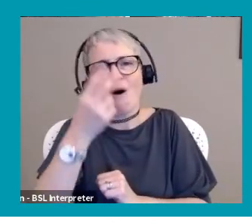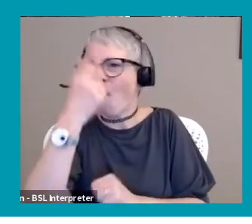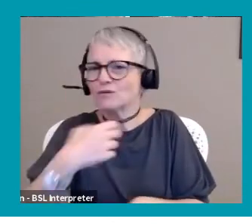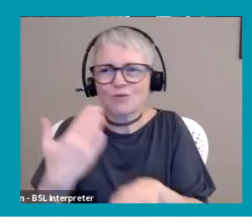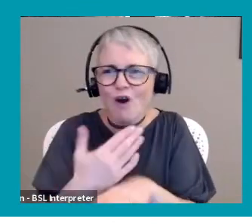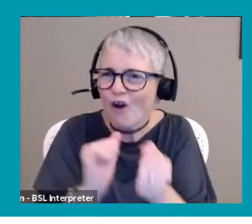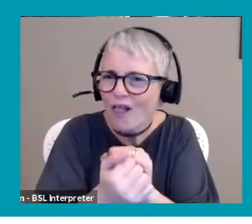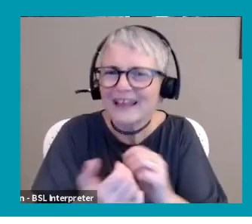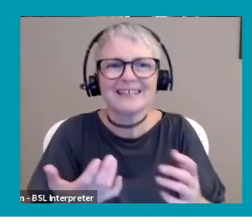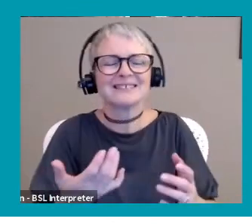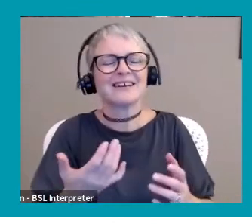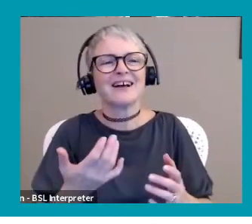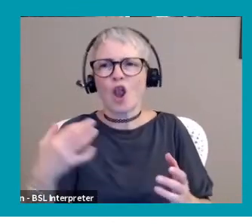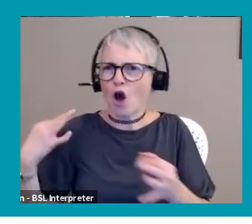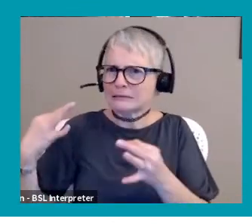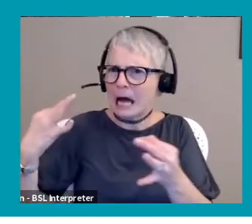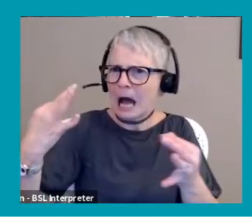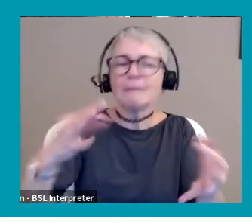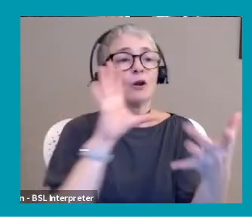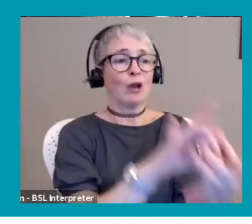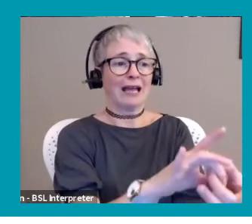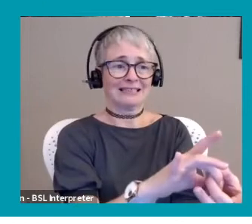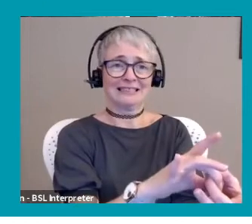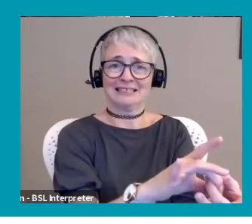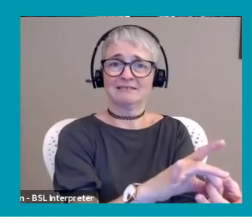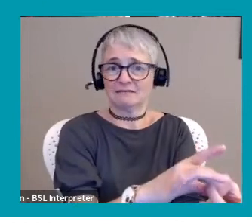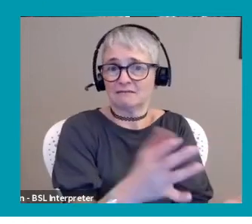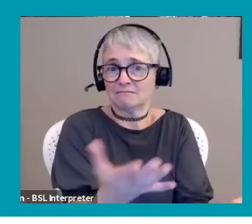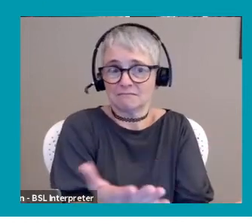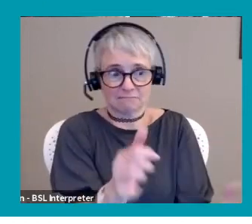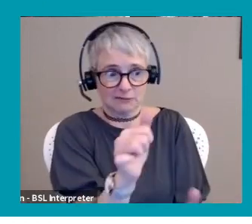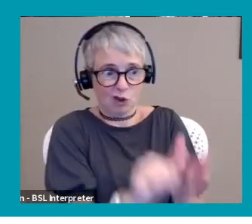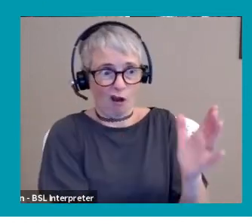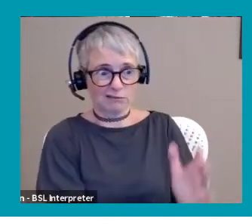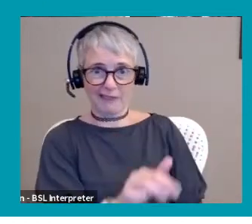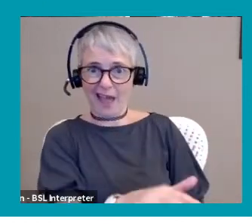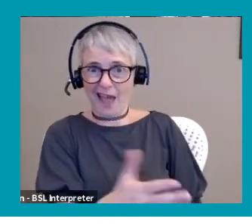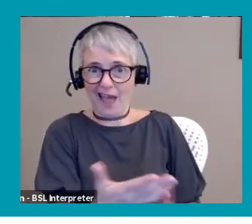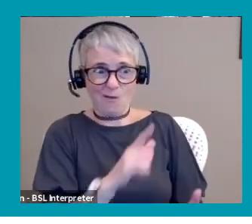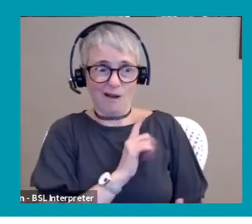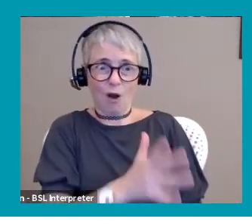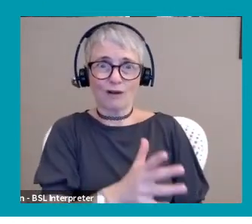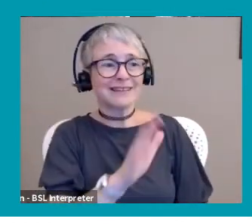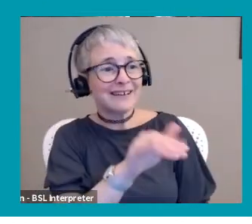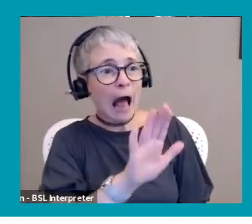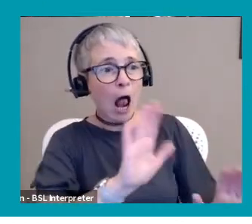So there is an affinity there and it's an easy way to start to build and reach out and seek for connections.